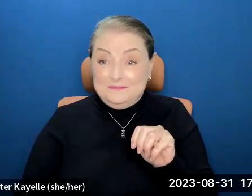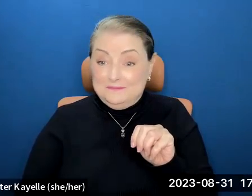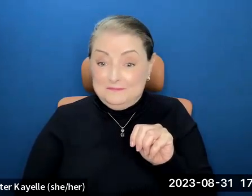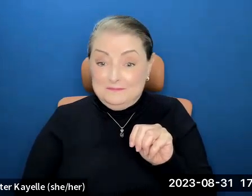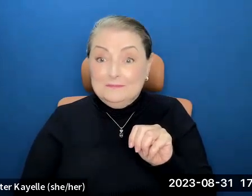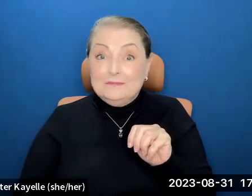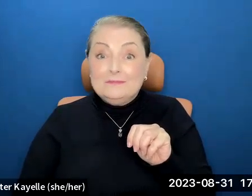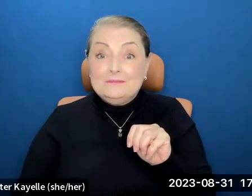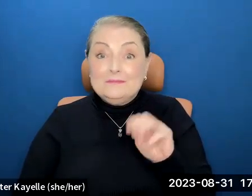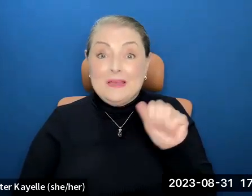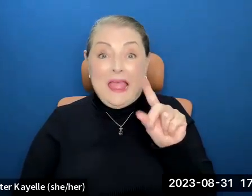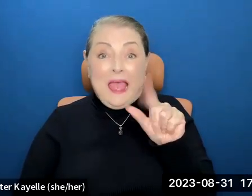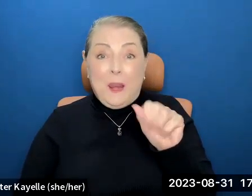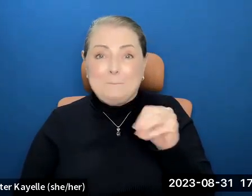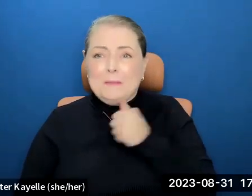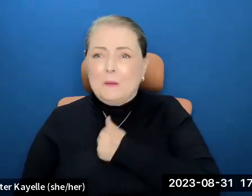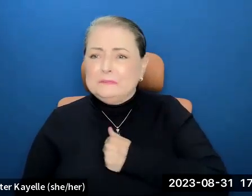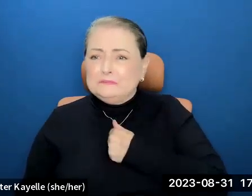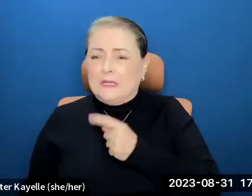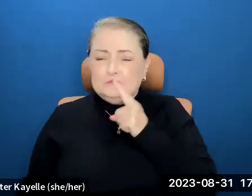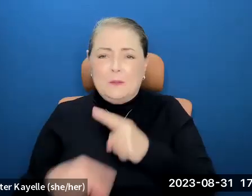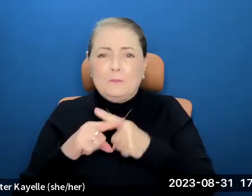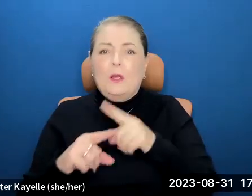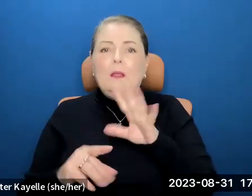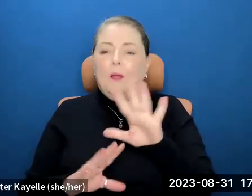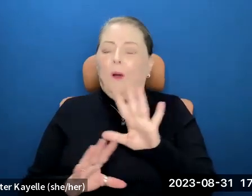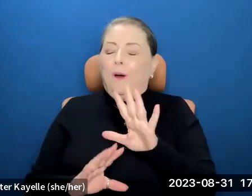oh I'm sorry Adam I I just needed by accident okay there we go okay